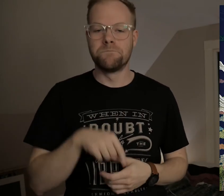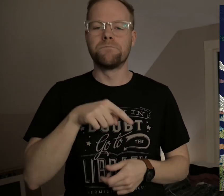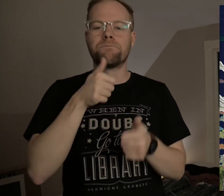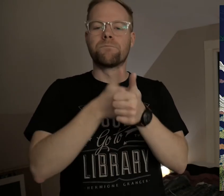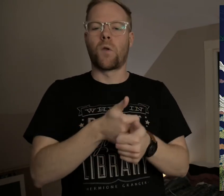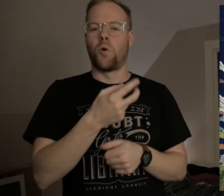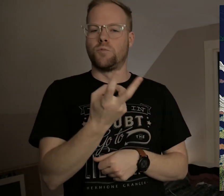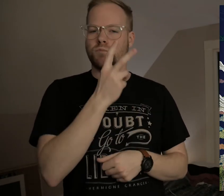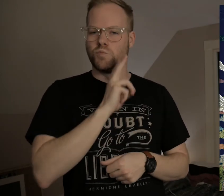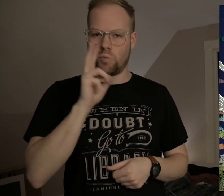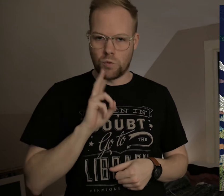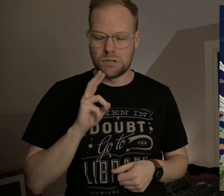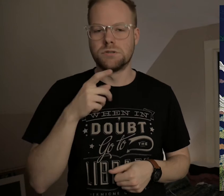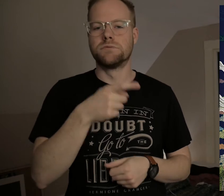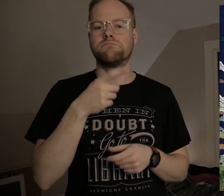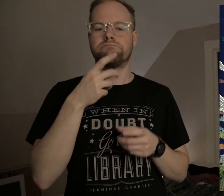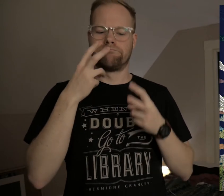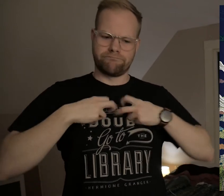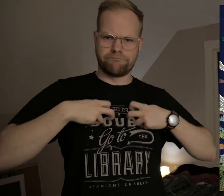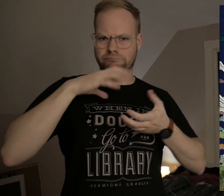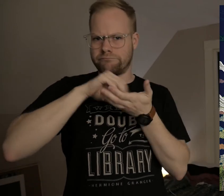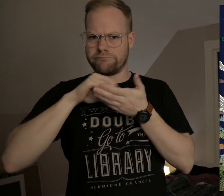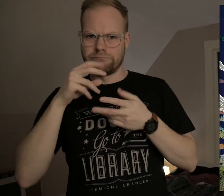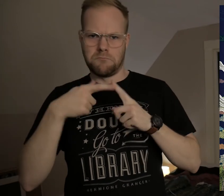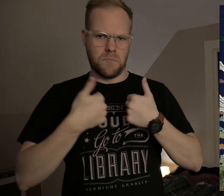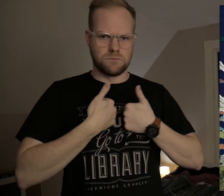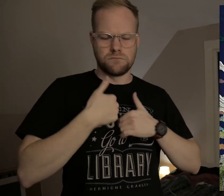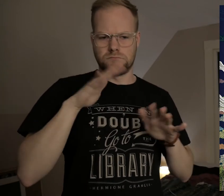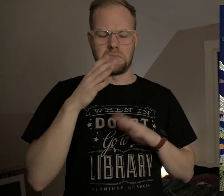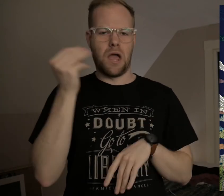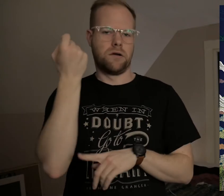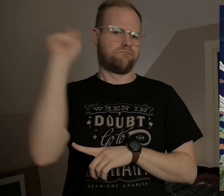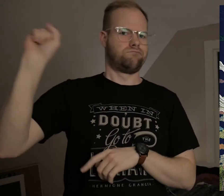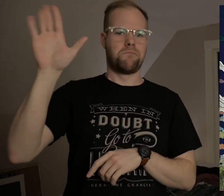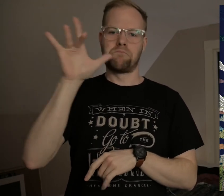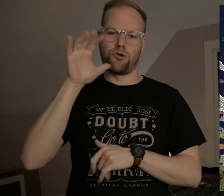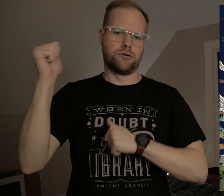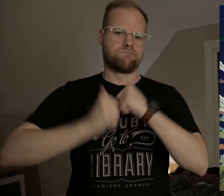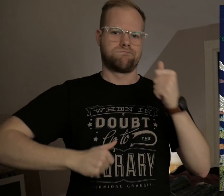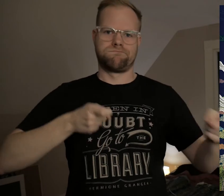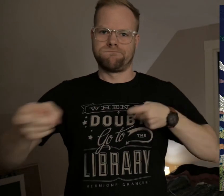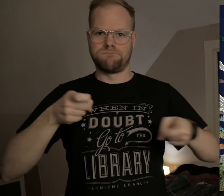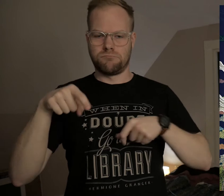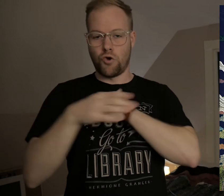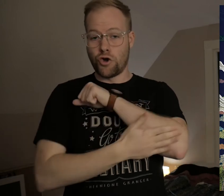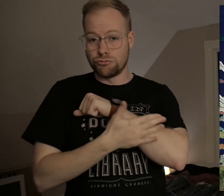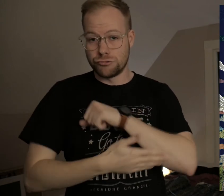This follows a set of twins as they learn about themselves and rebel against their mother’s iron fist on the country.